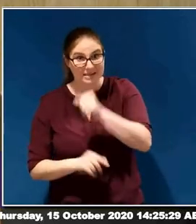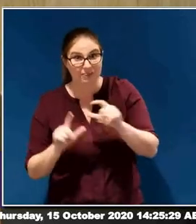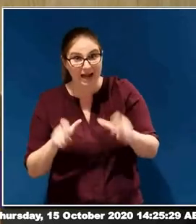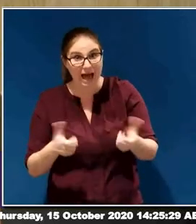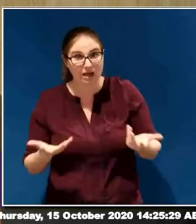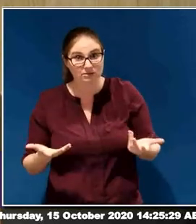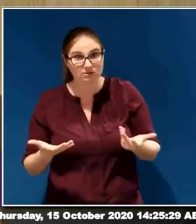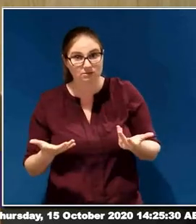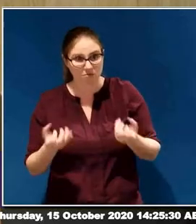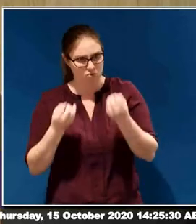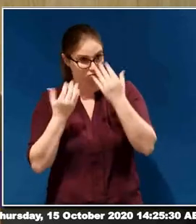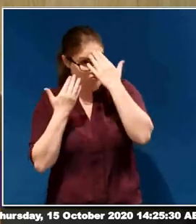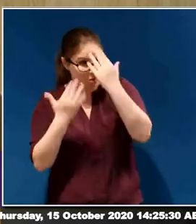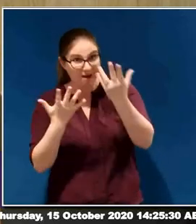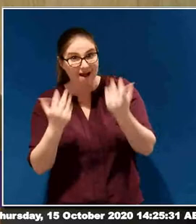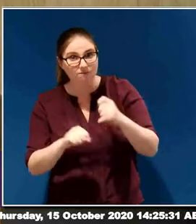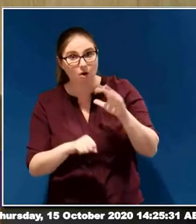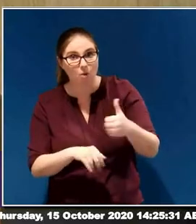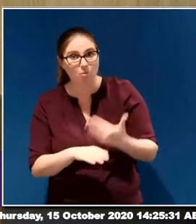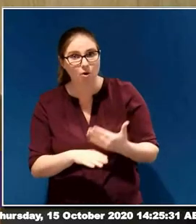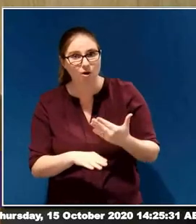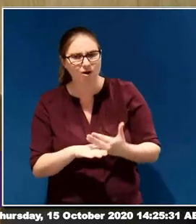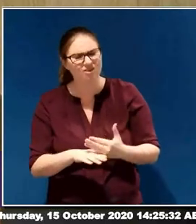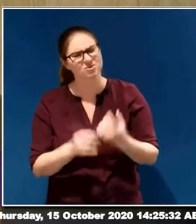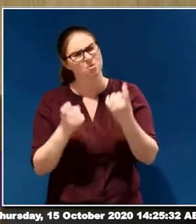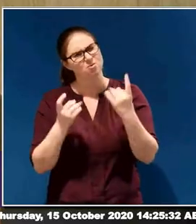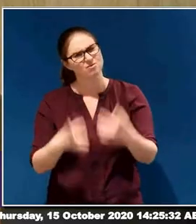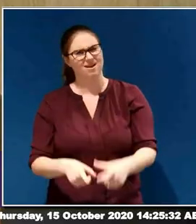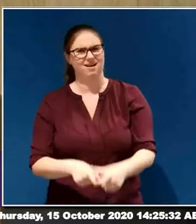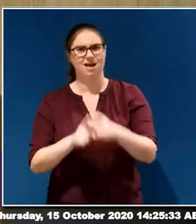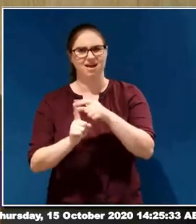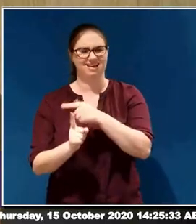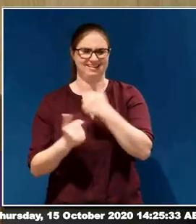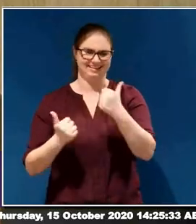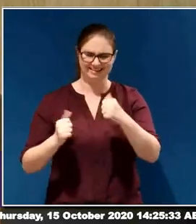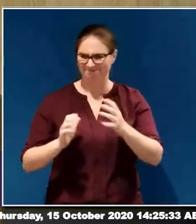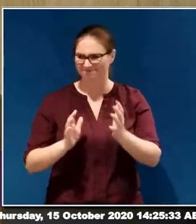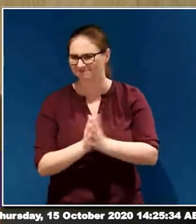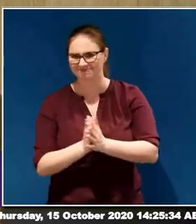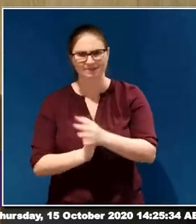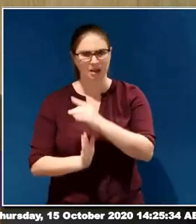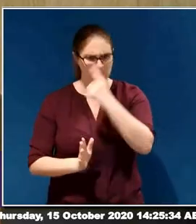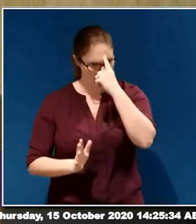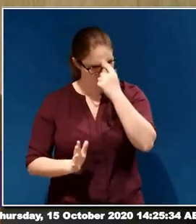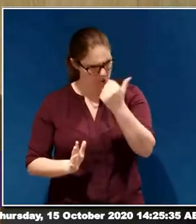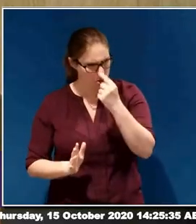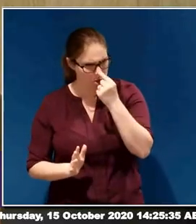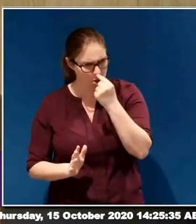they start fresh and think, "I'll be OK, I'll be able to do it." Thank you.